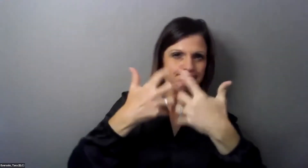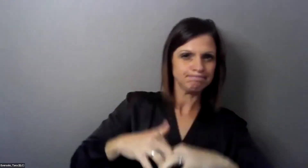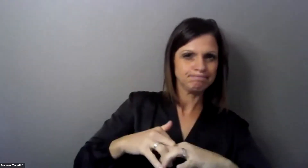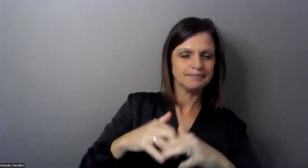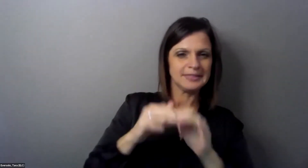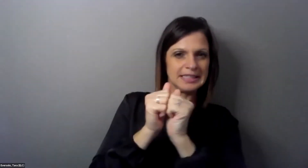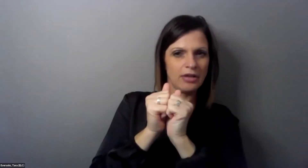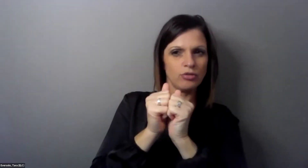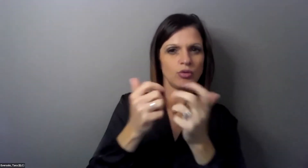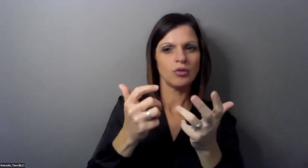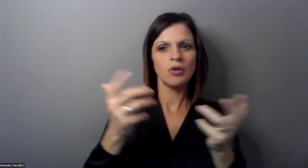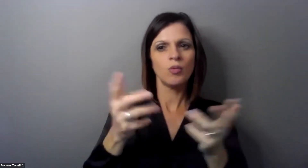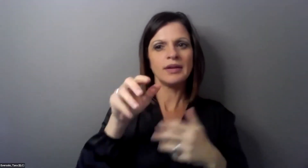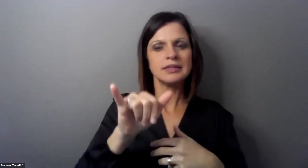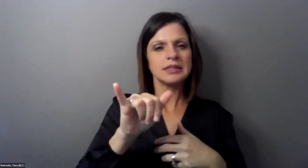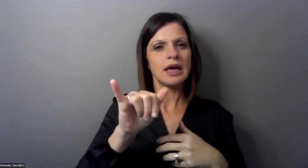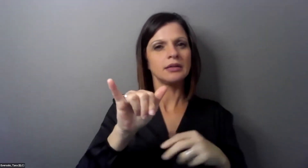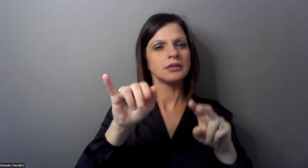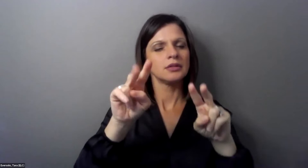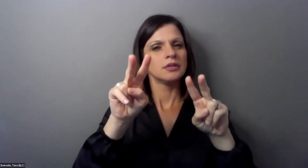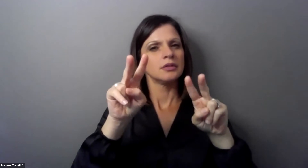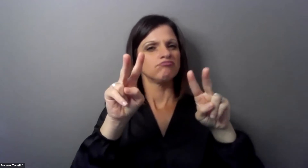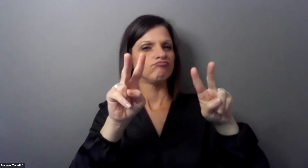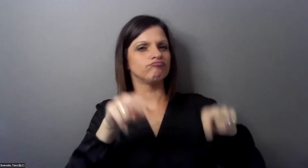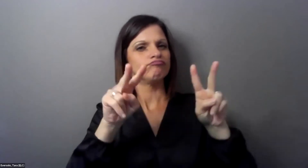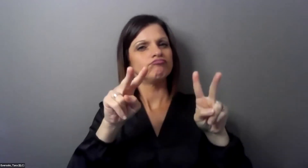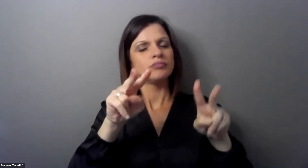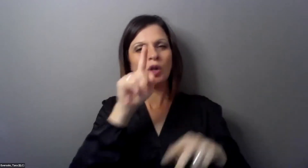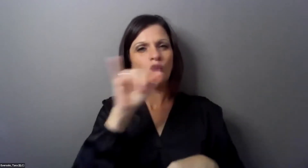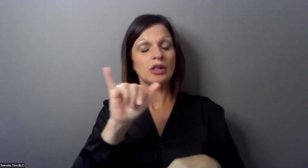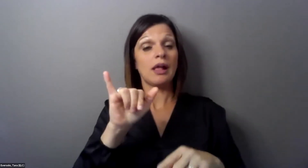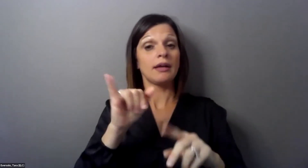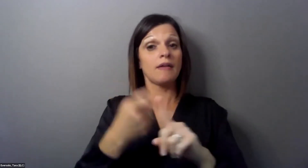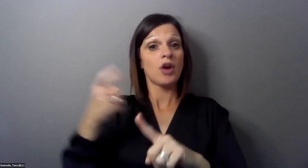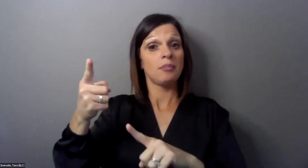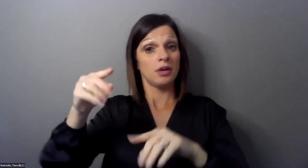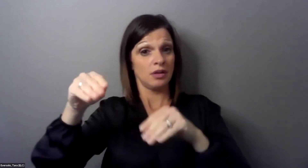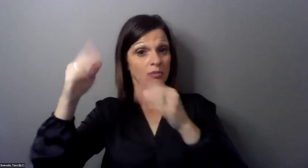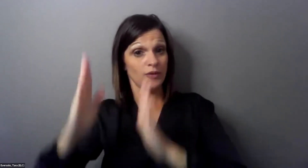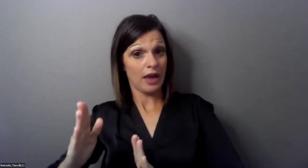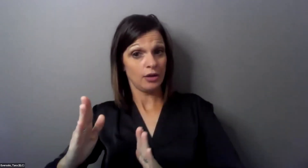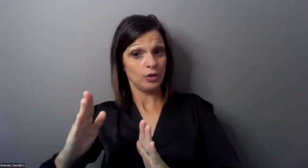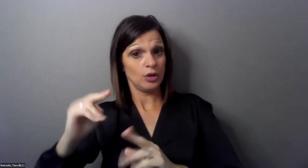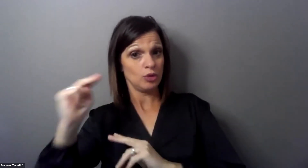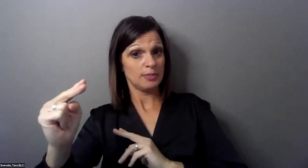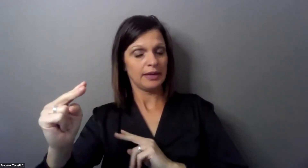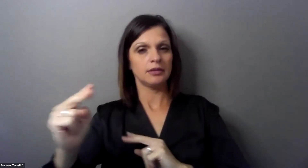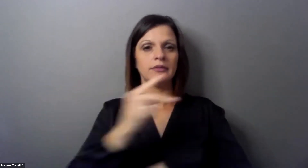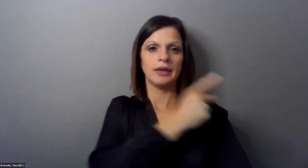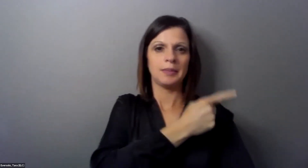What does successful stigma reduction both look like from a provider perspective and from a patient perspective. I can go first.